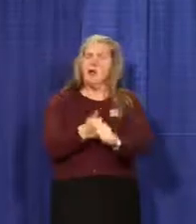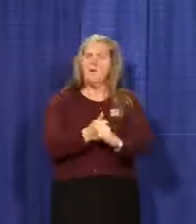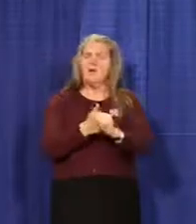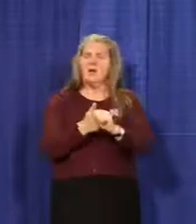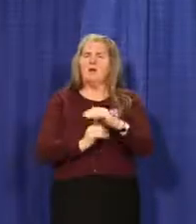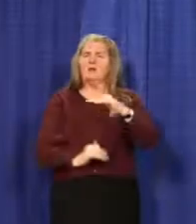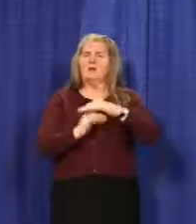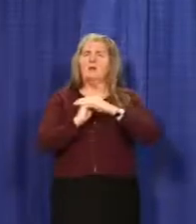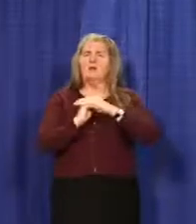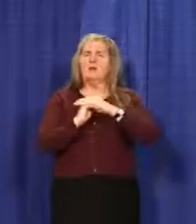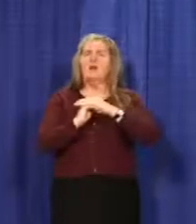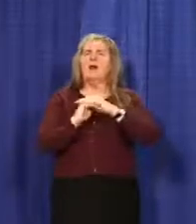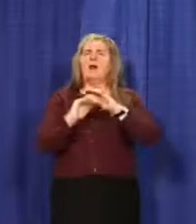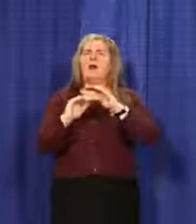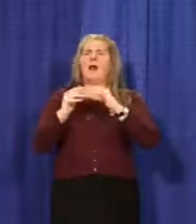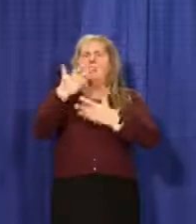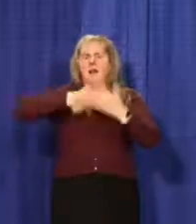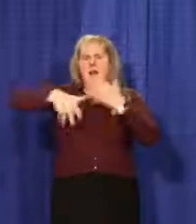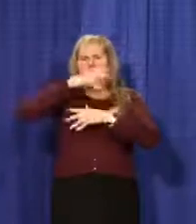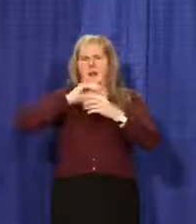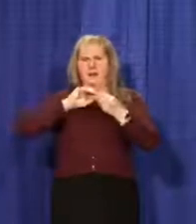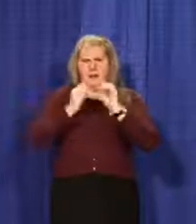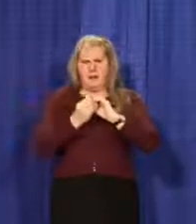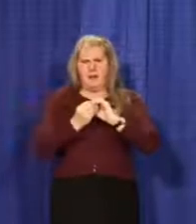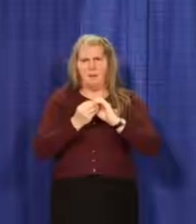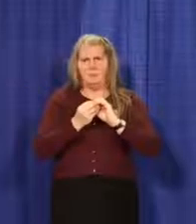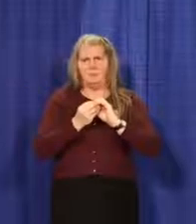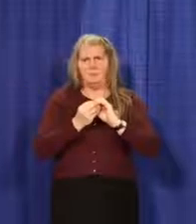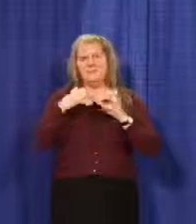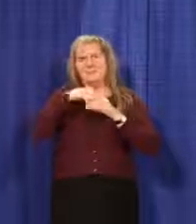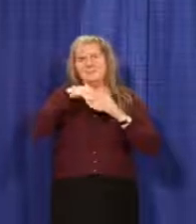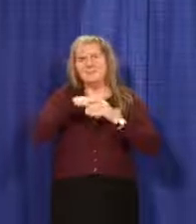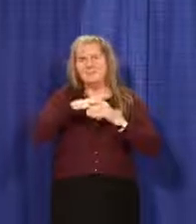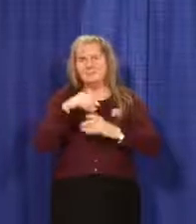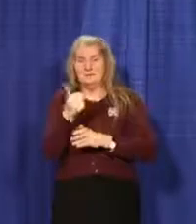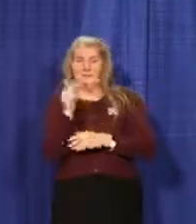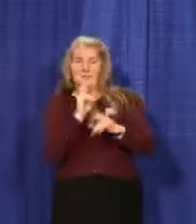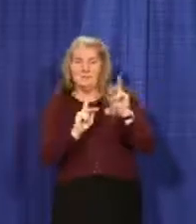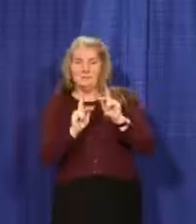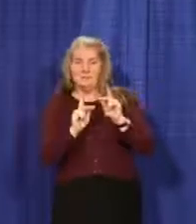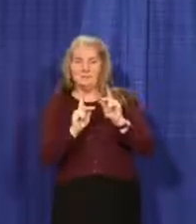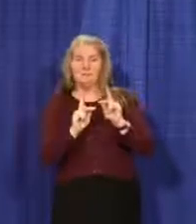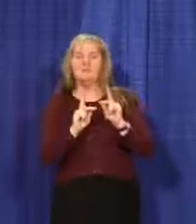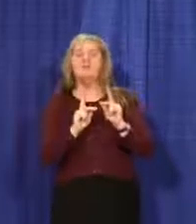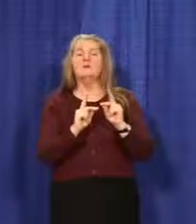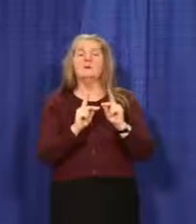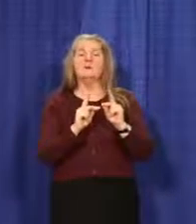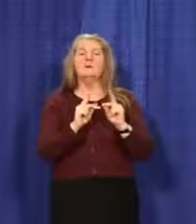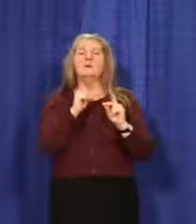gathering guidelines including limiting indoor social gatherings to ten people that